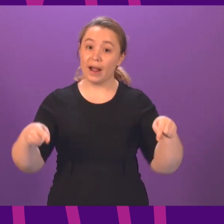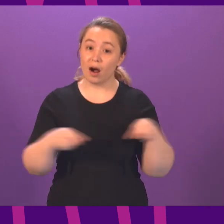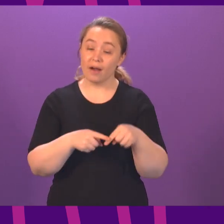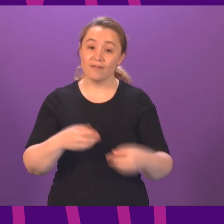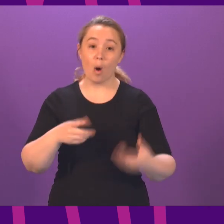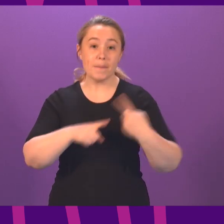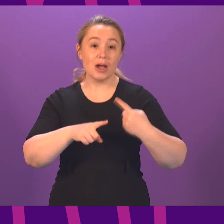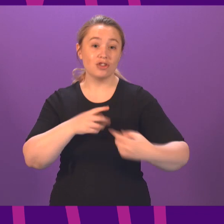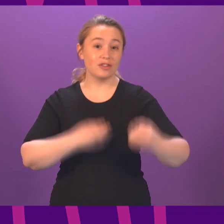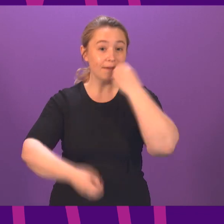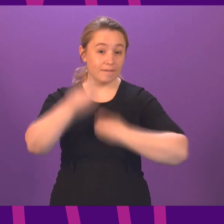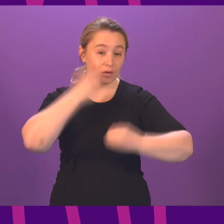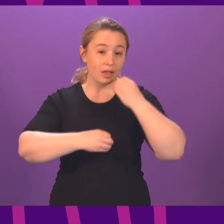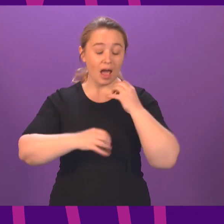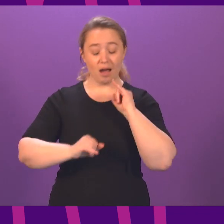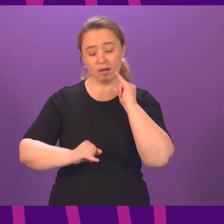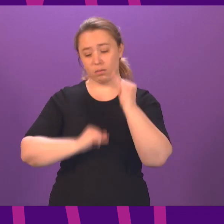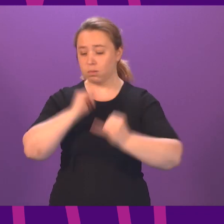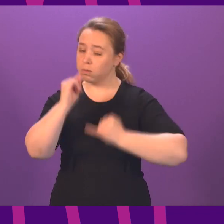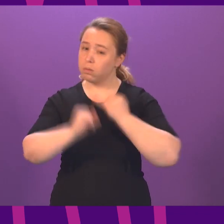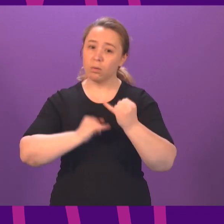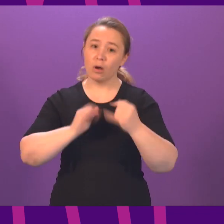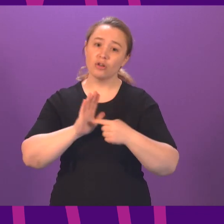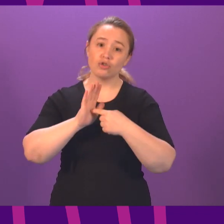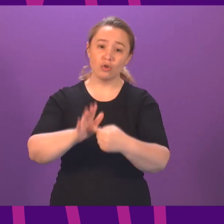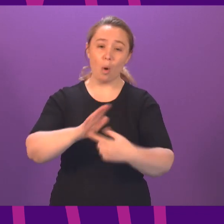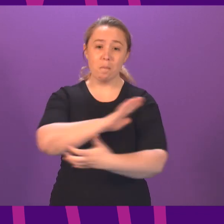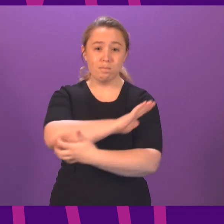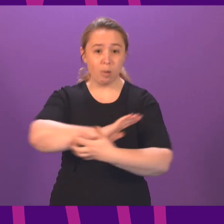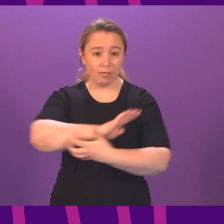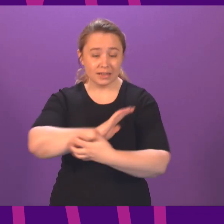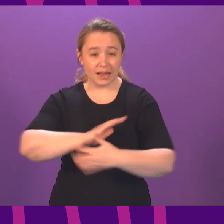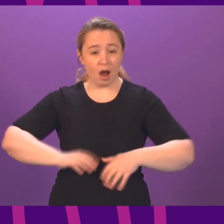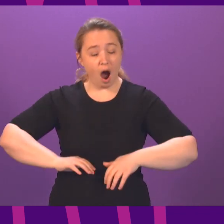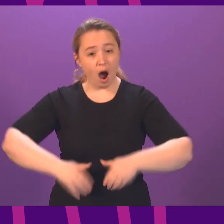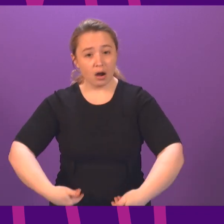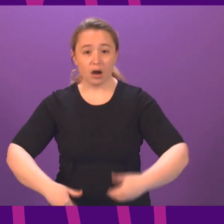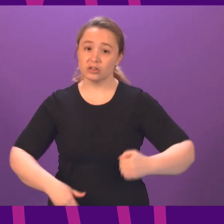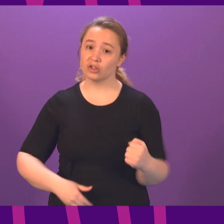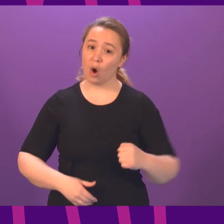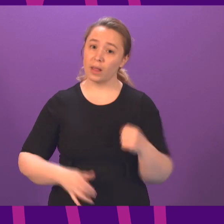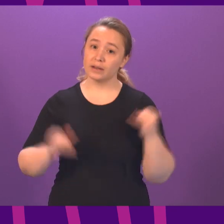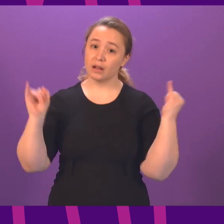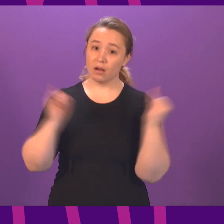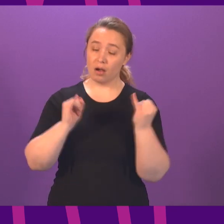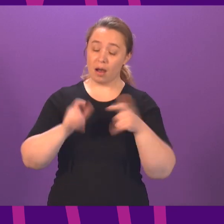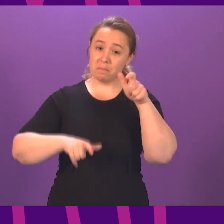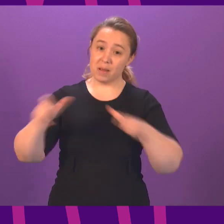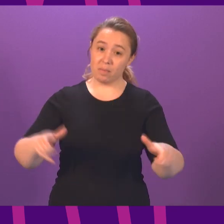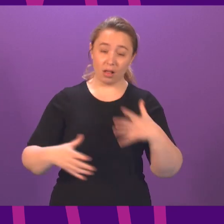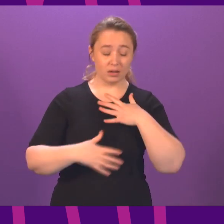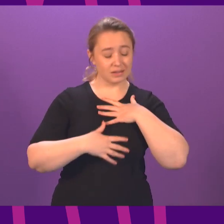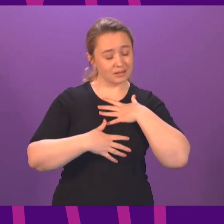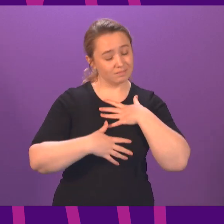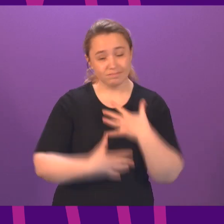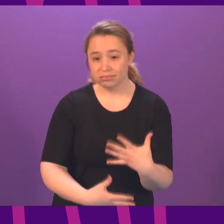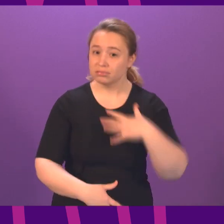That people are experiencing that level of desperation in the city that the First Minister